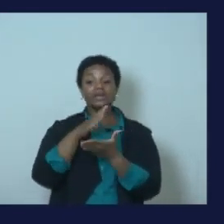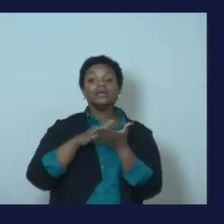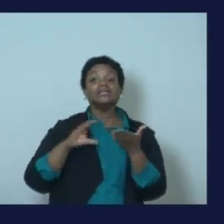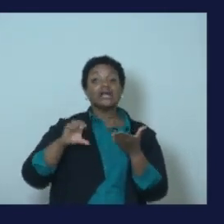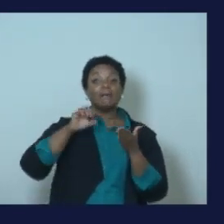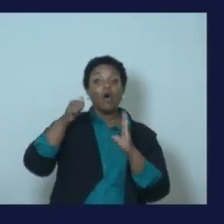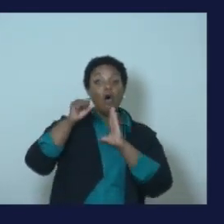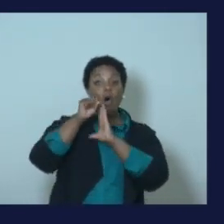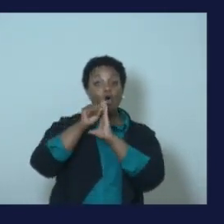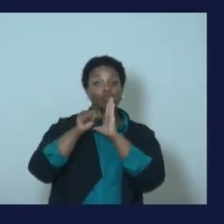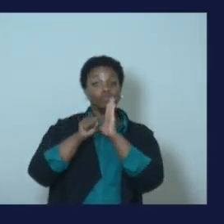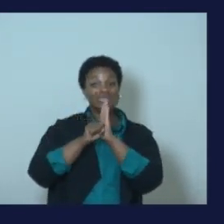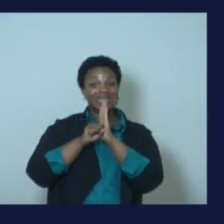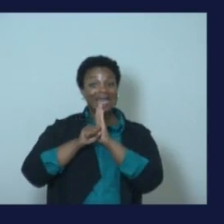SO, WHAT ARE WE WATCHING?